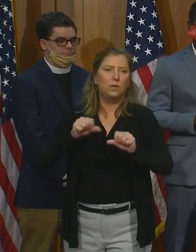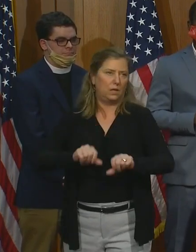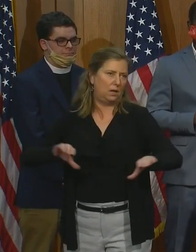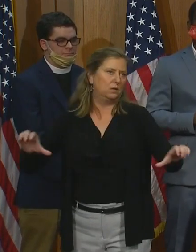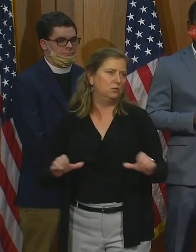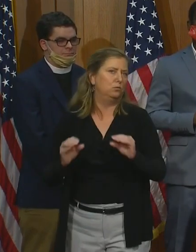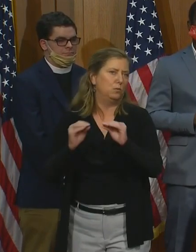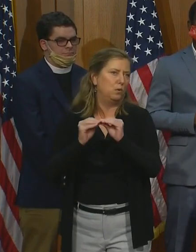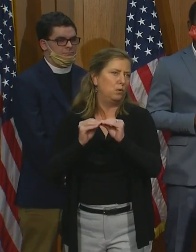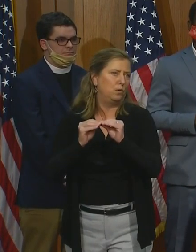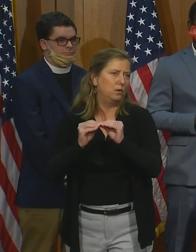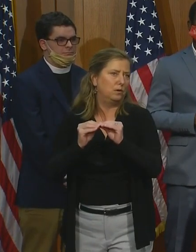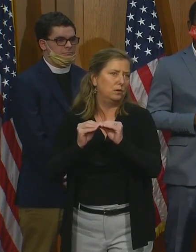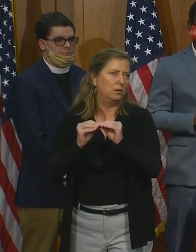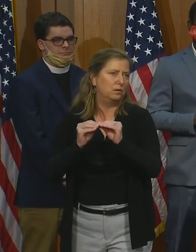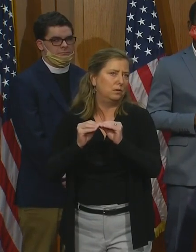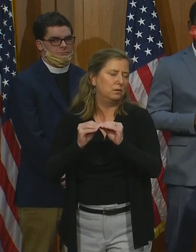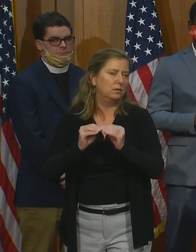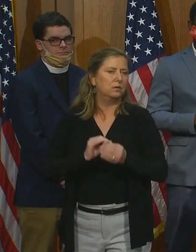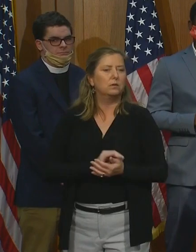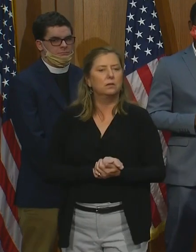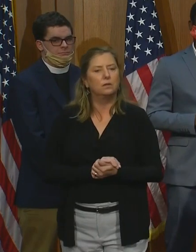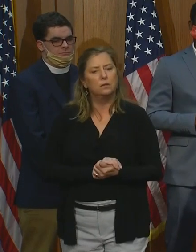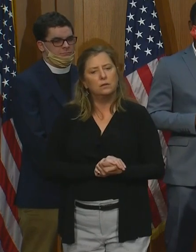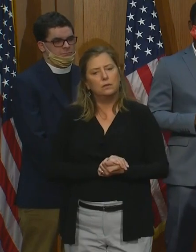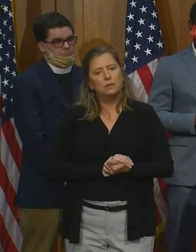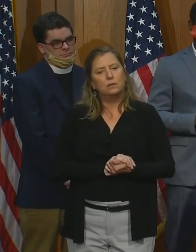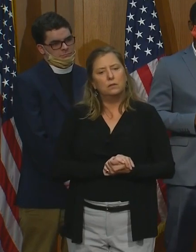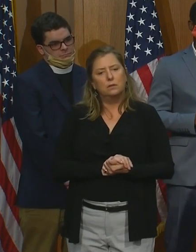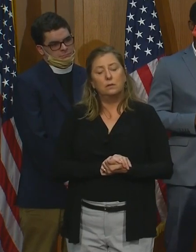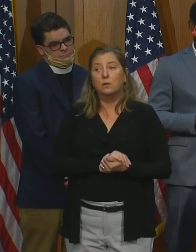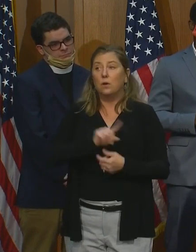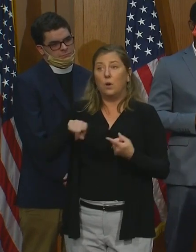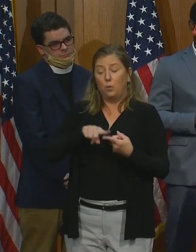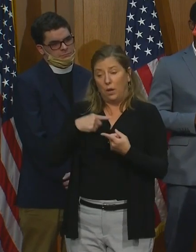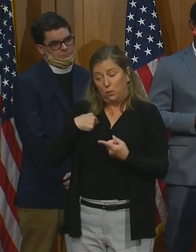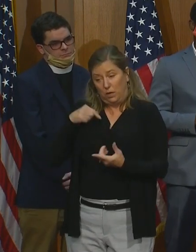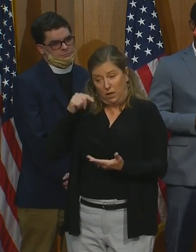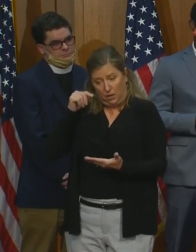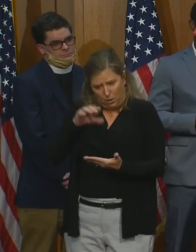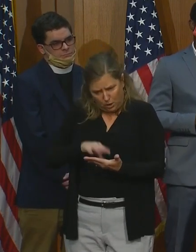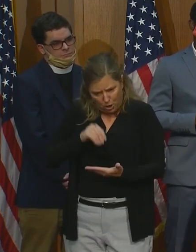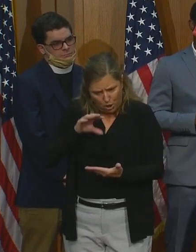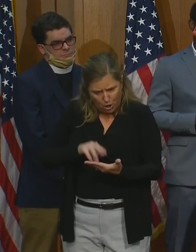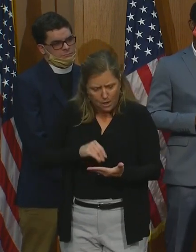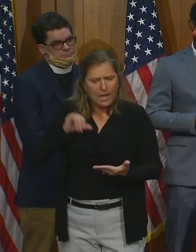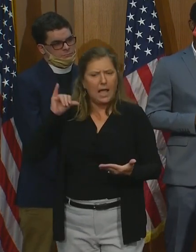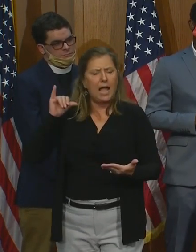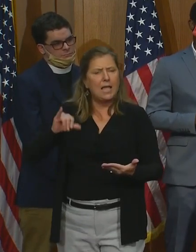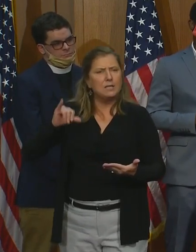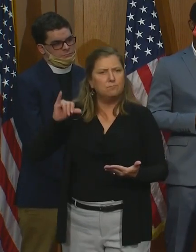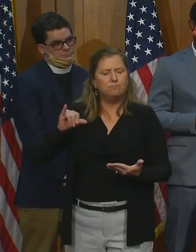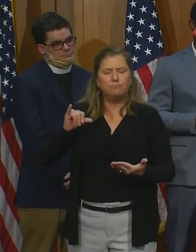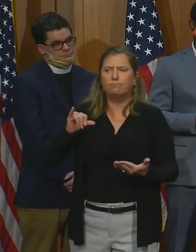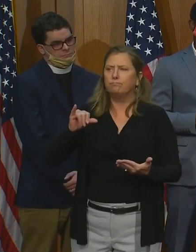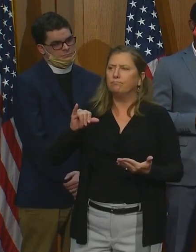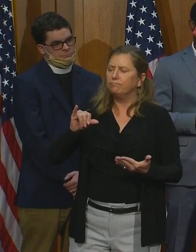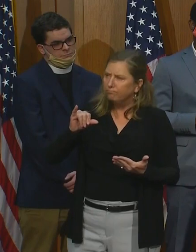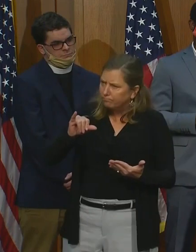WE LEARN MORE. WE CAN DO MORE. AND I BELIEVE THAT WHEN WE